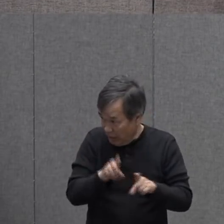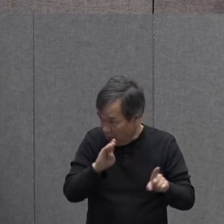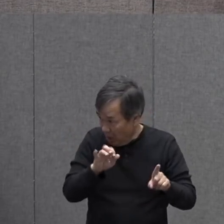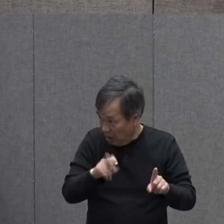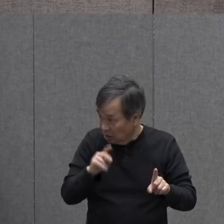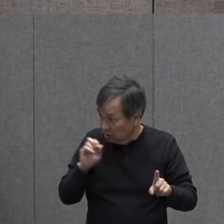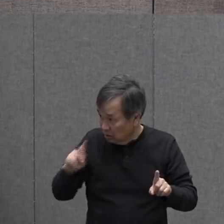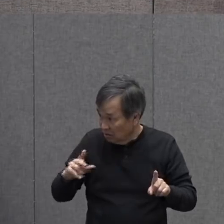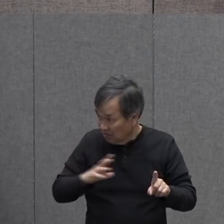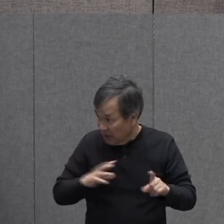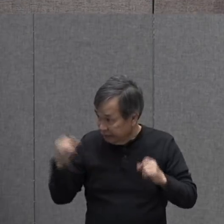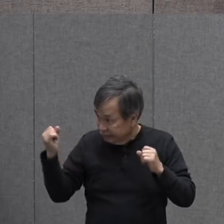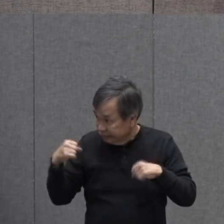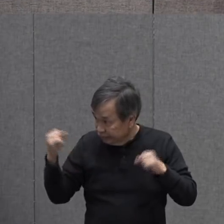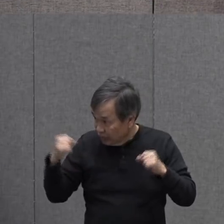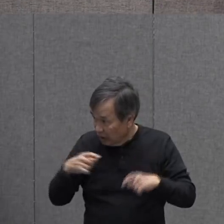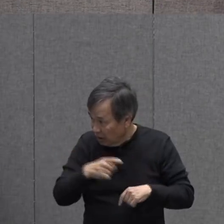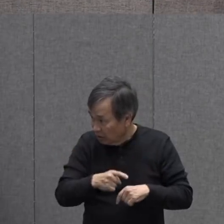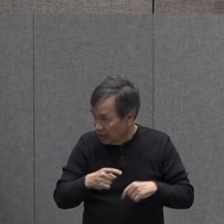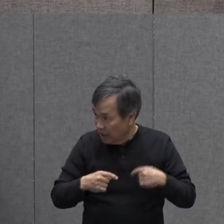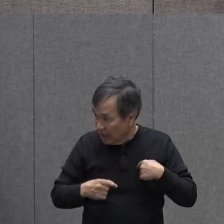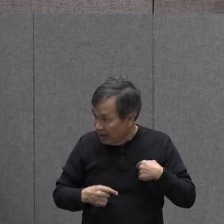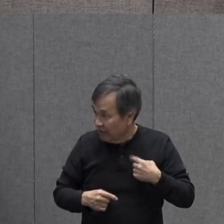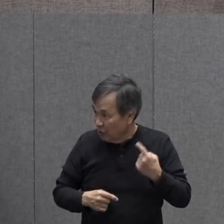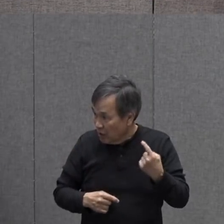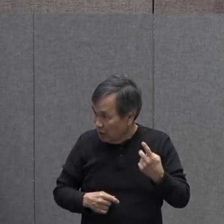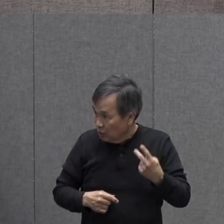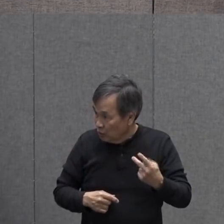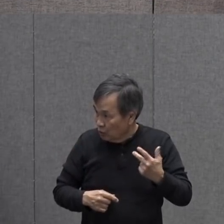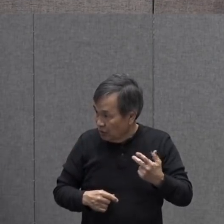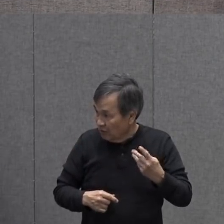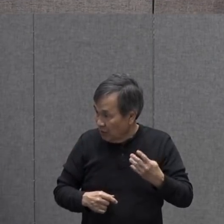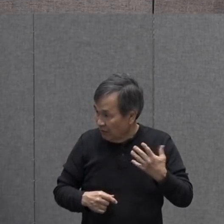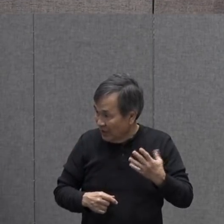I have one, two, three, four, five, six, seven, eight,